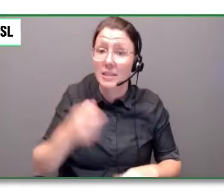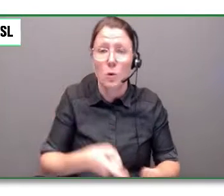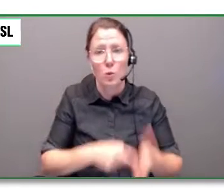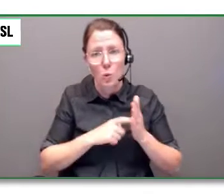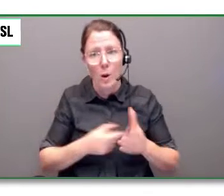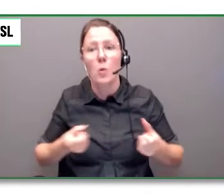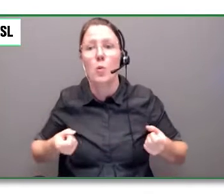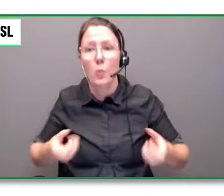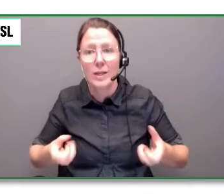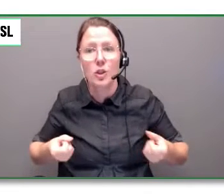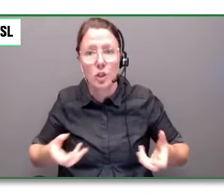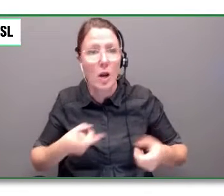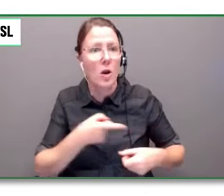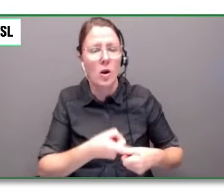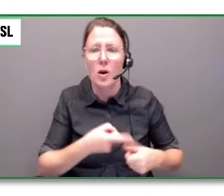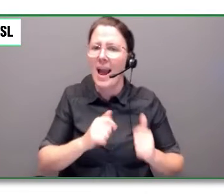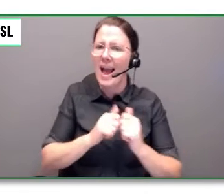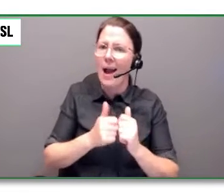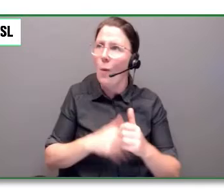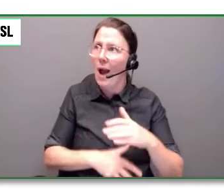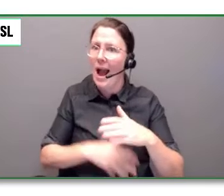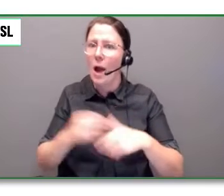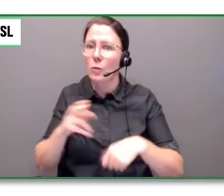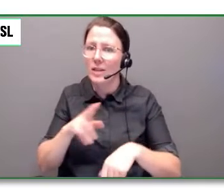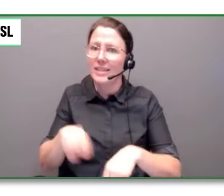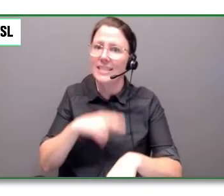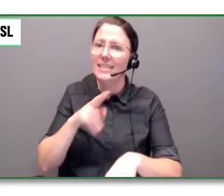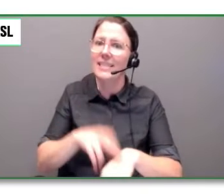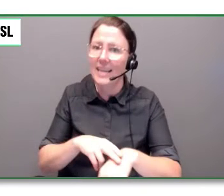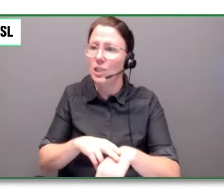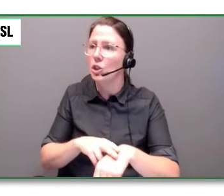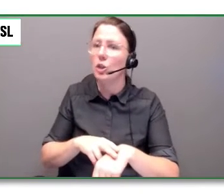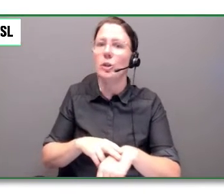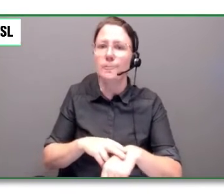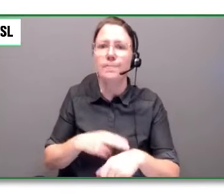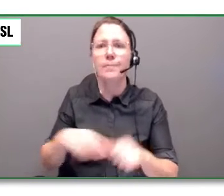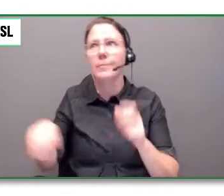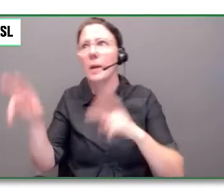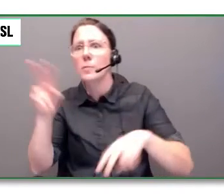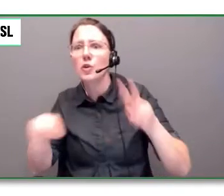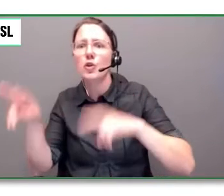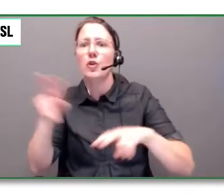writing way of just observational, what's around her. Next slide please.